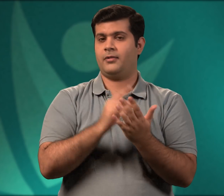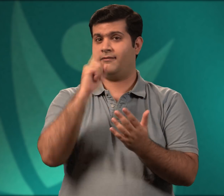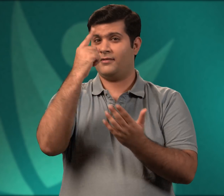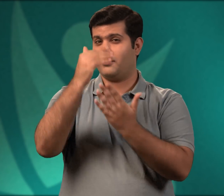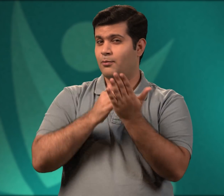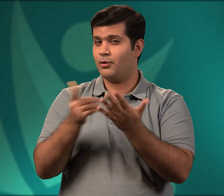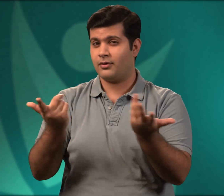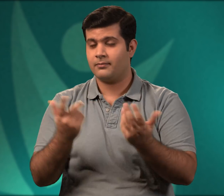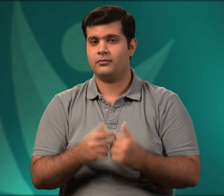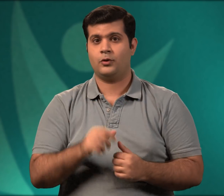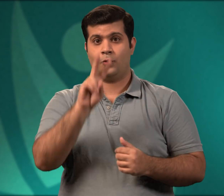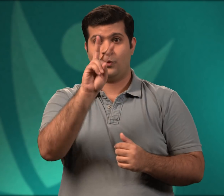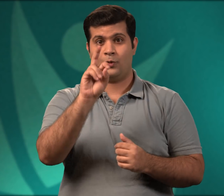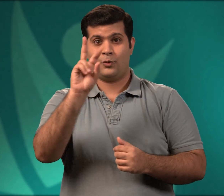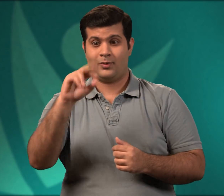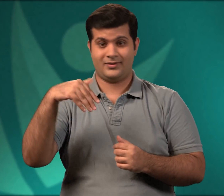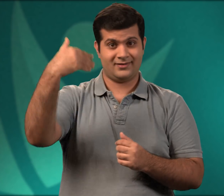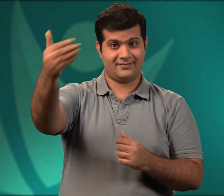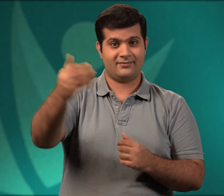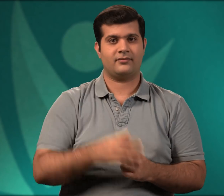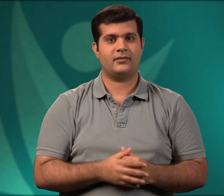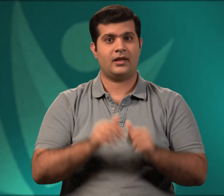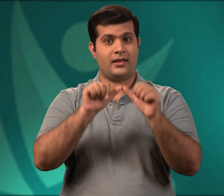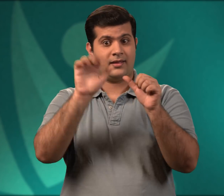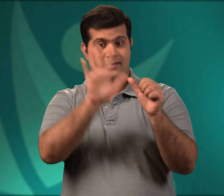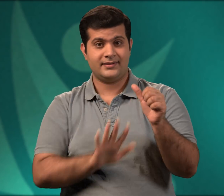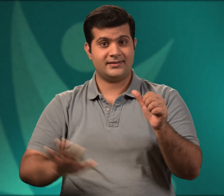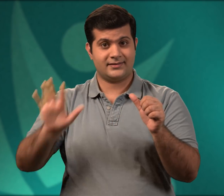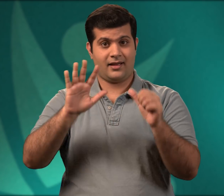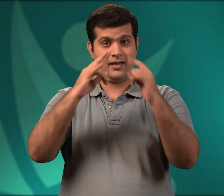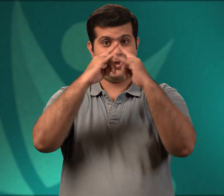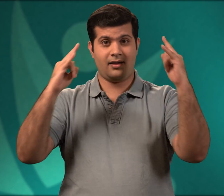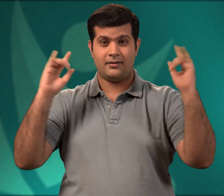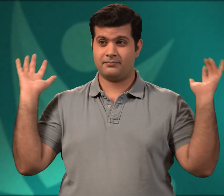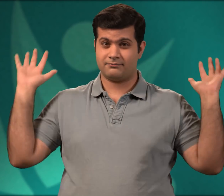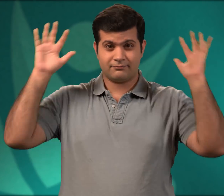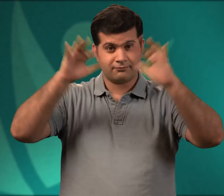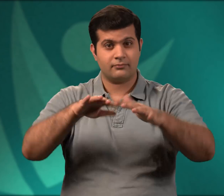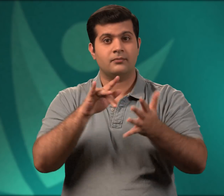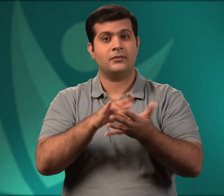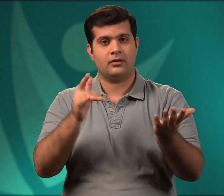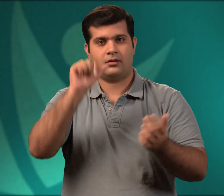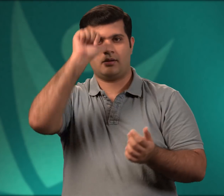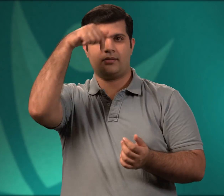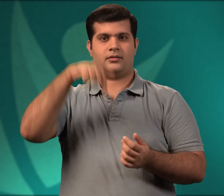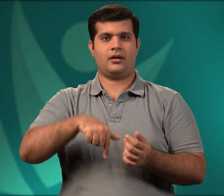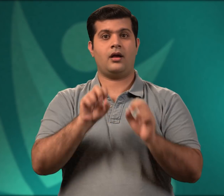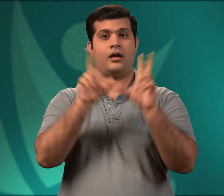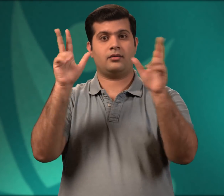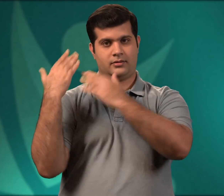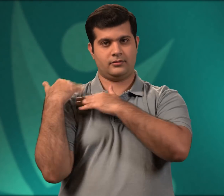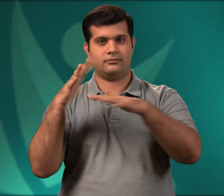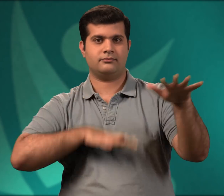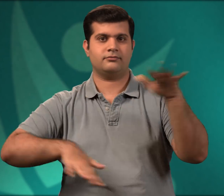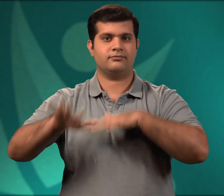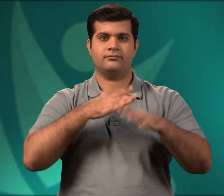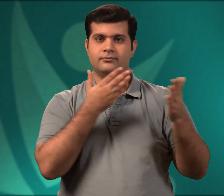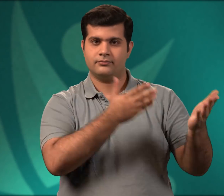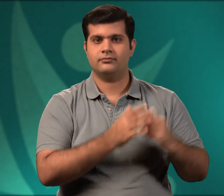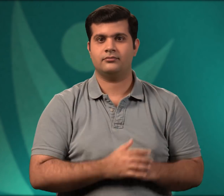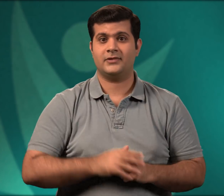The 1st programme will be the Asia Camp that will be held in 2020 in India, which will be organised by YADI.